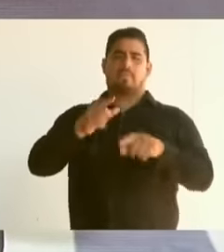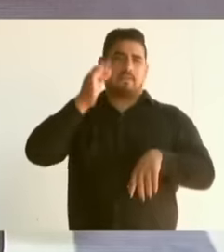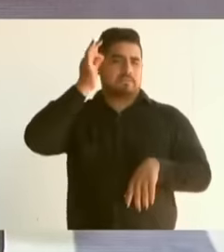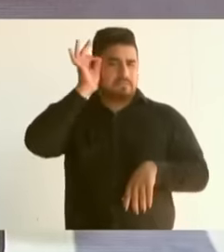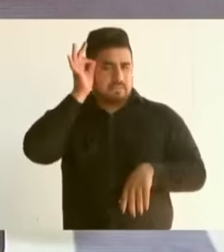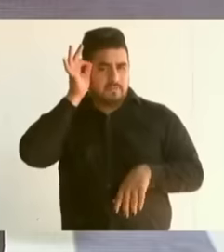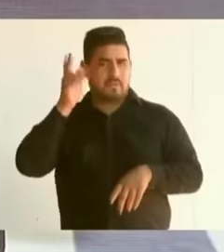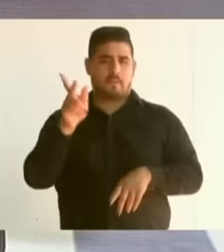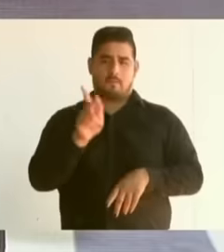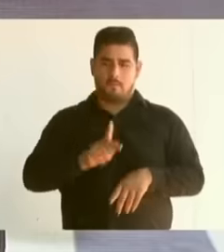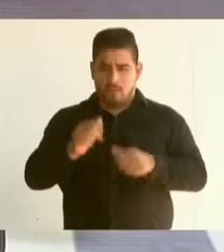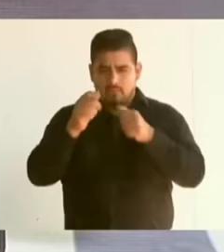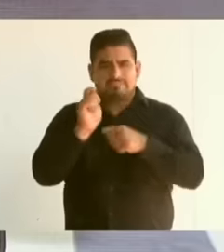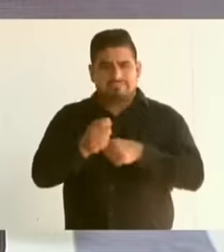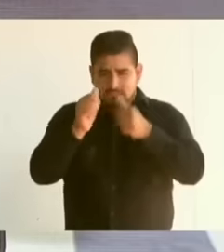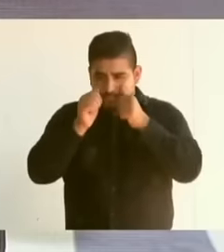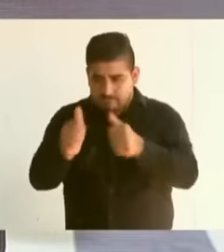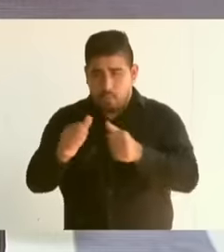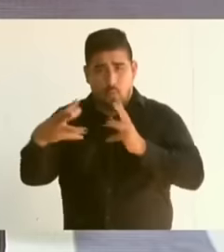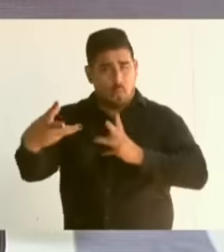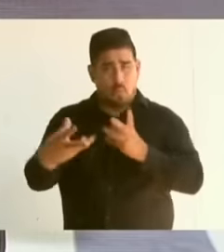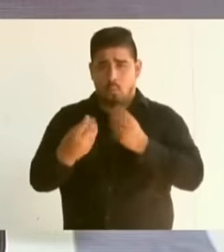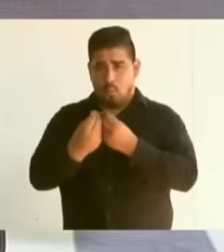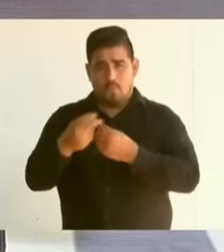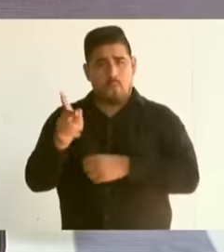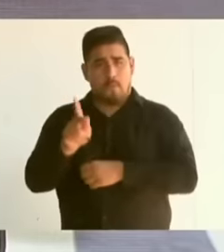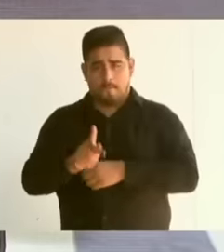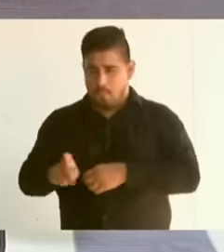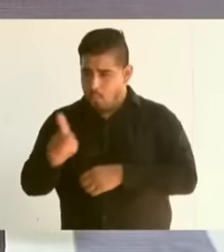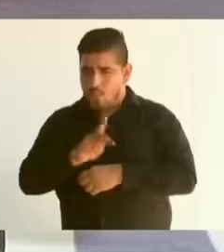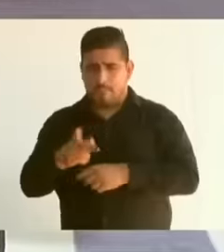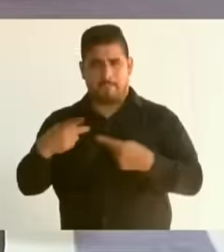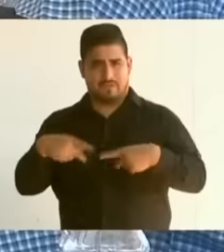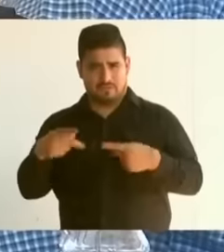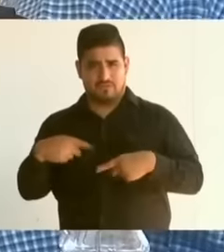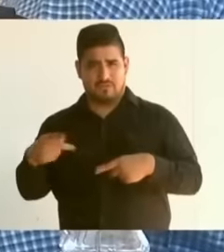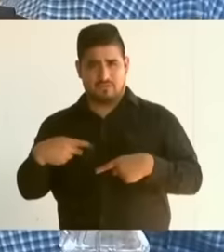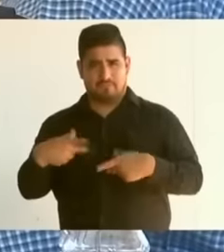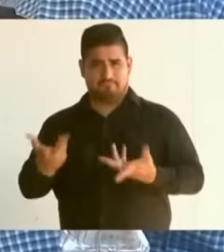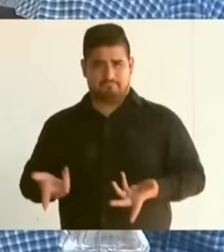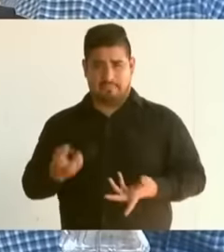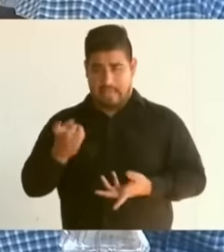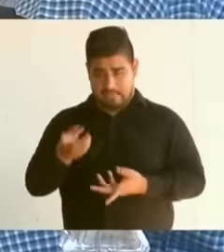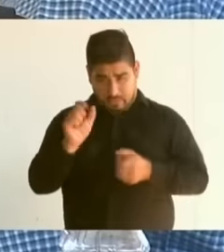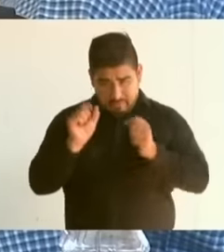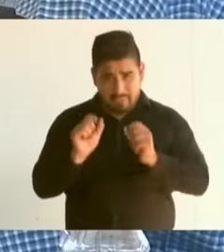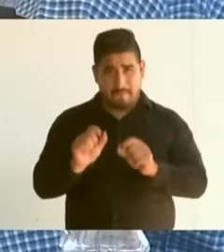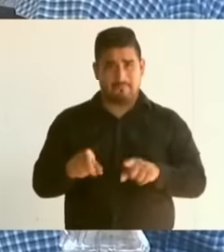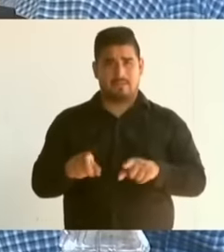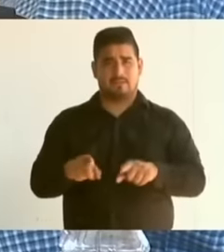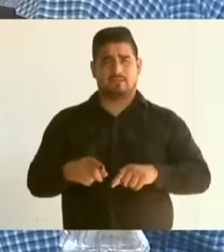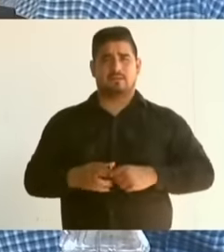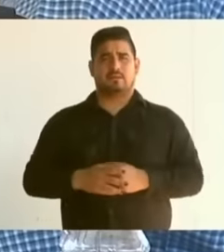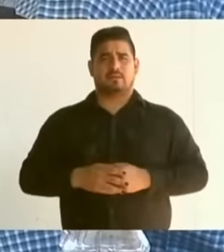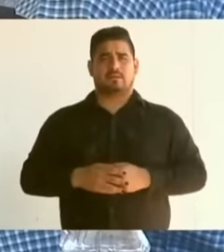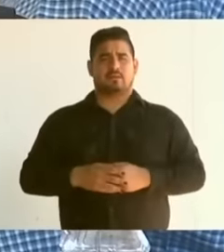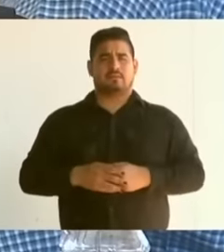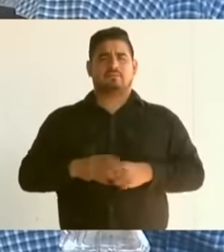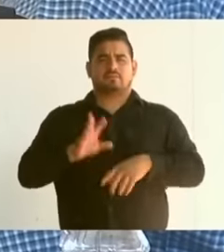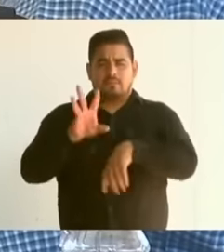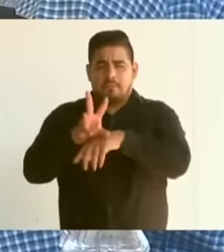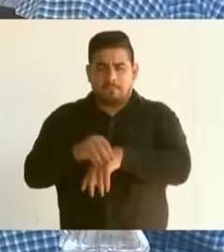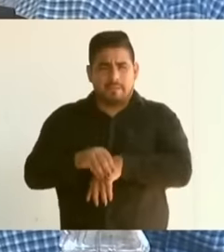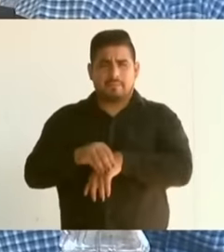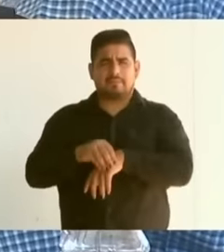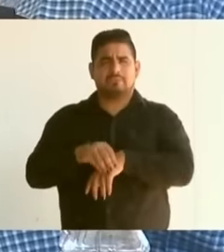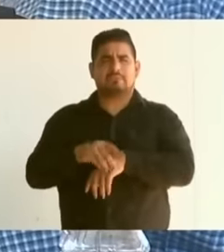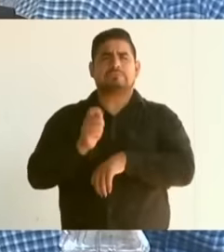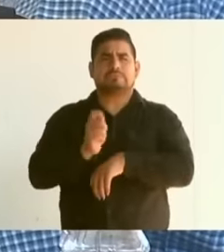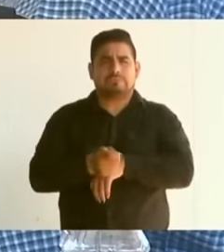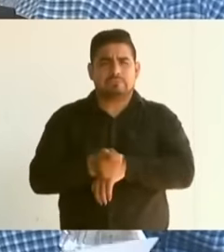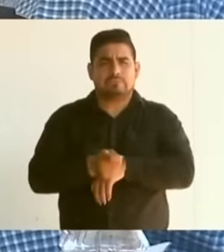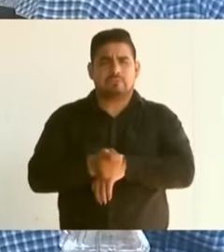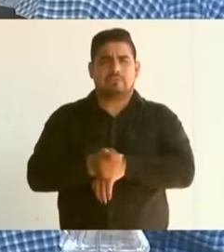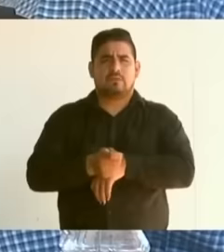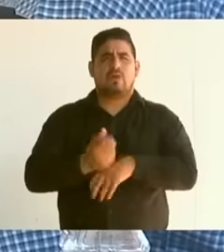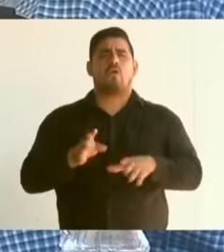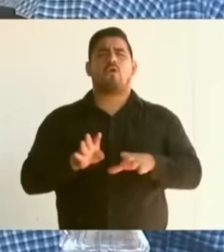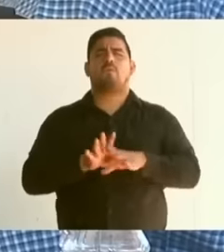everything with the people without the people nothing And also not allowing there to be any form of discrimination